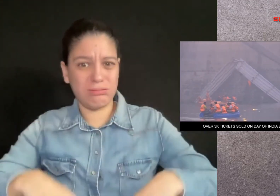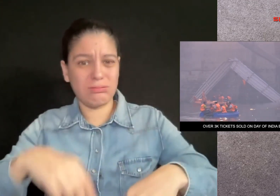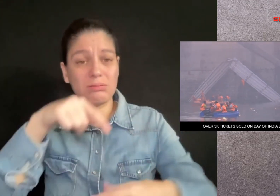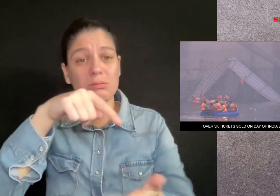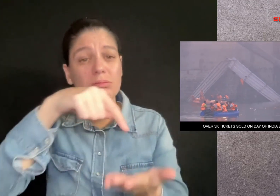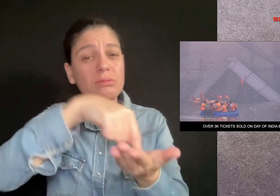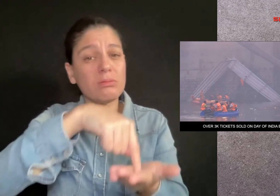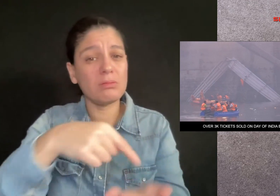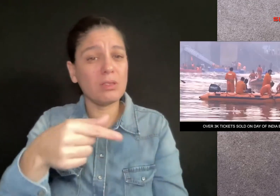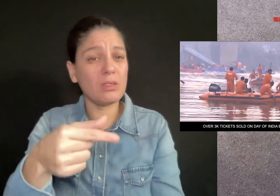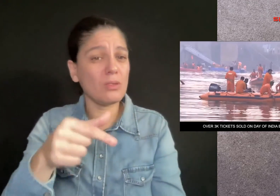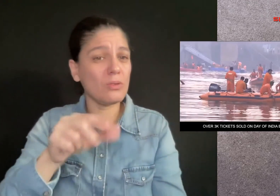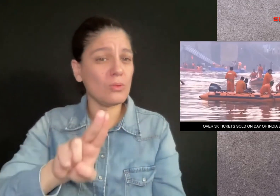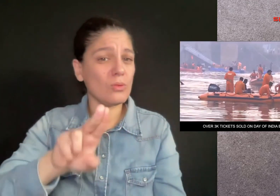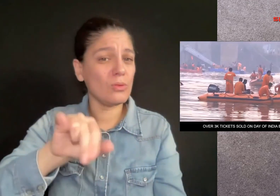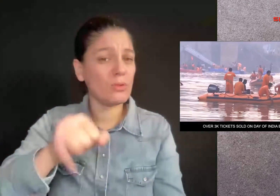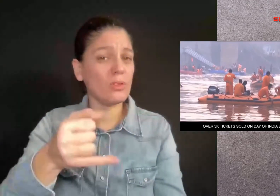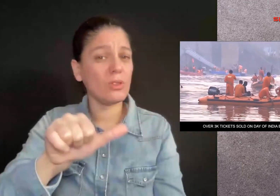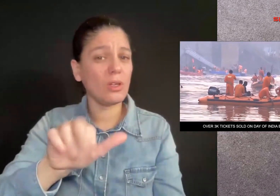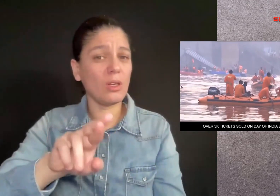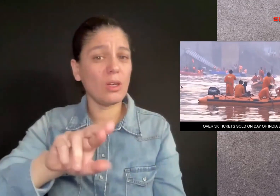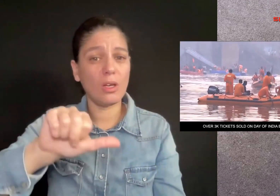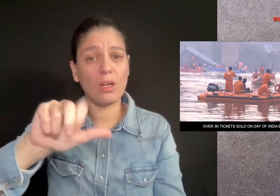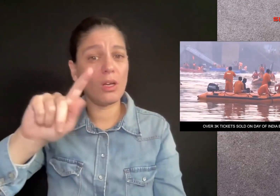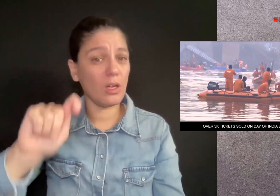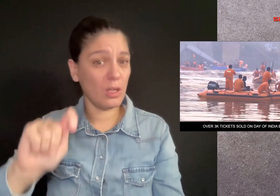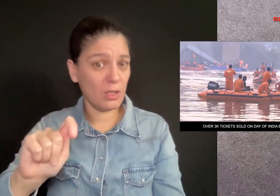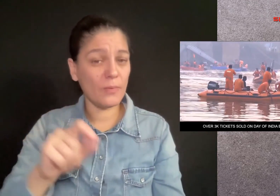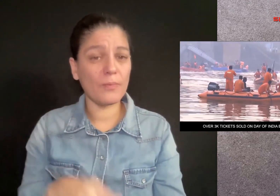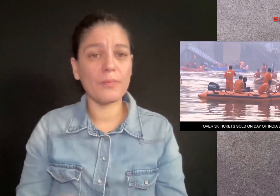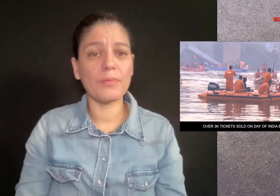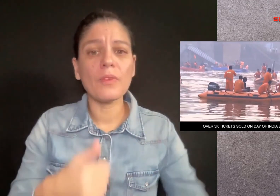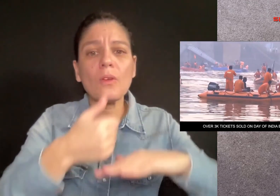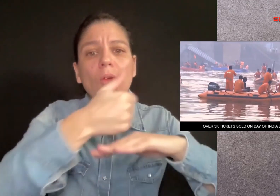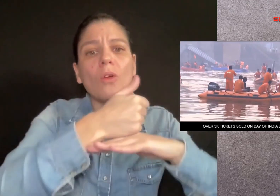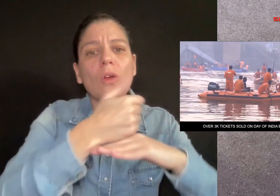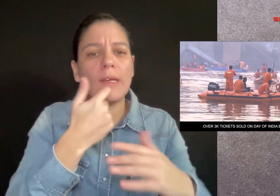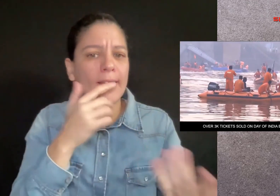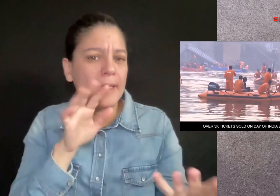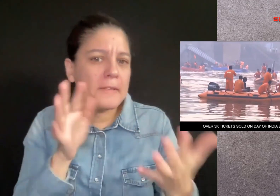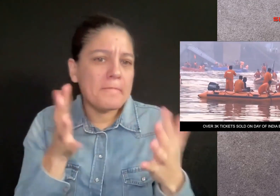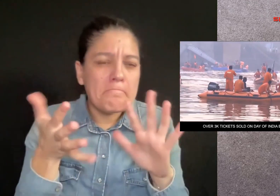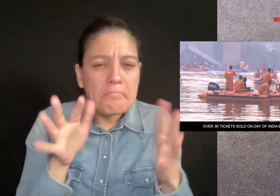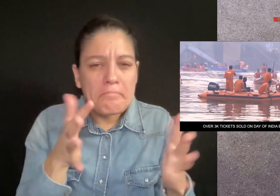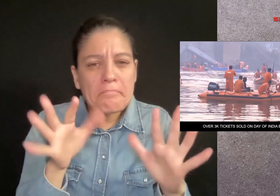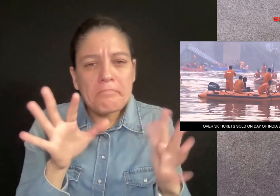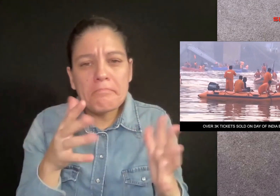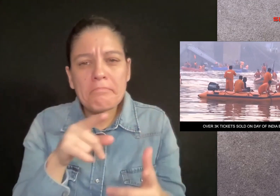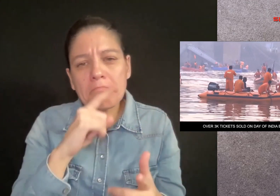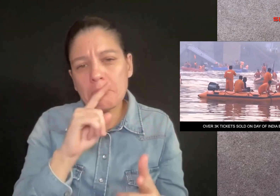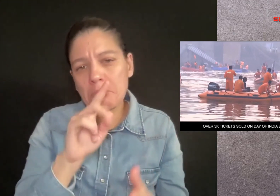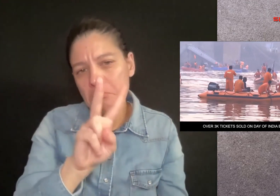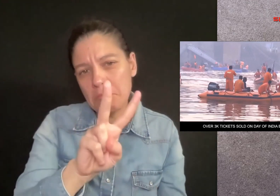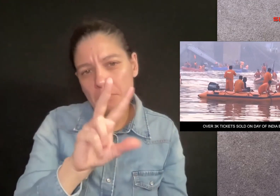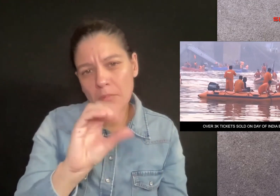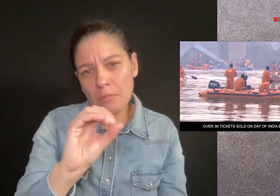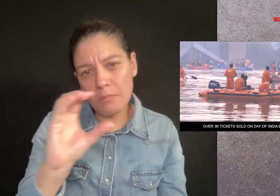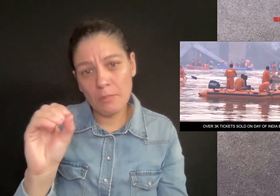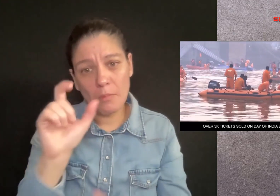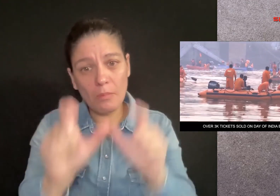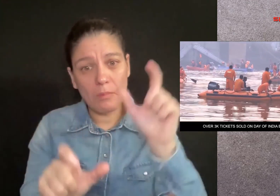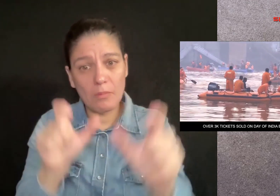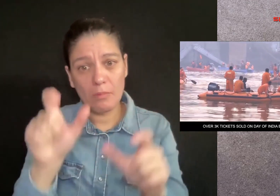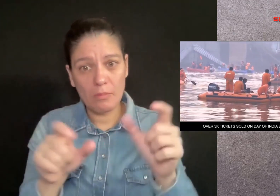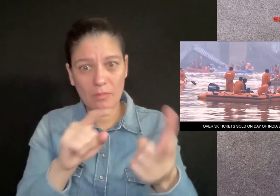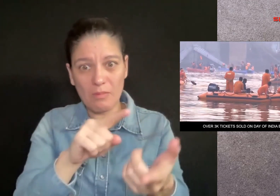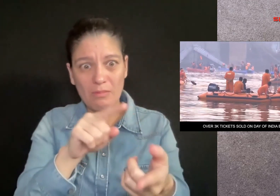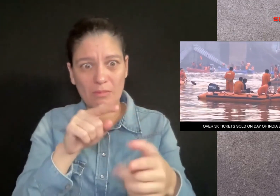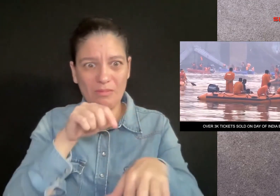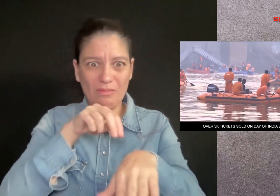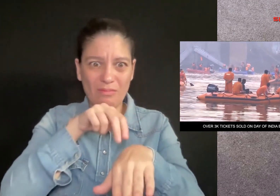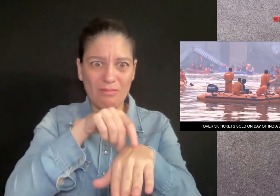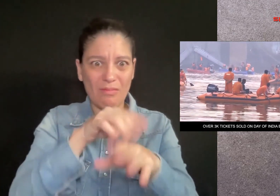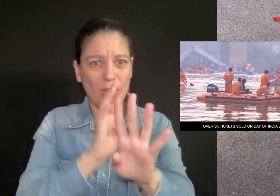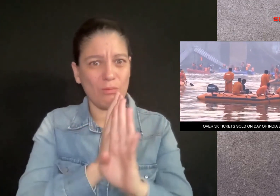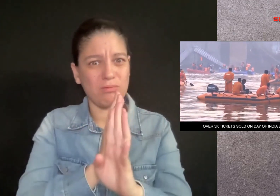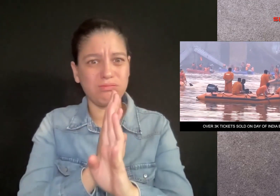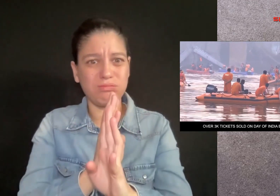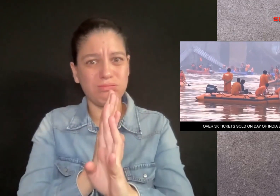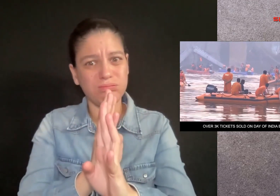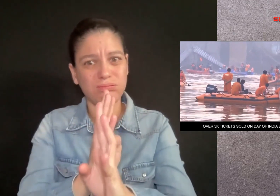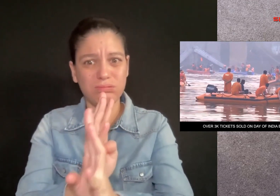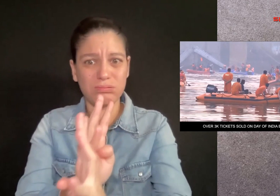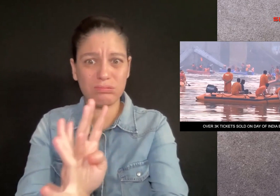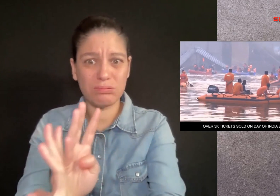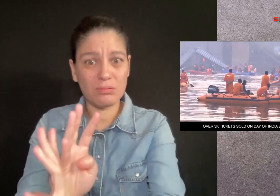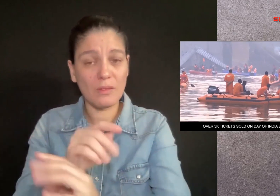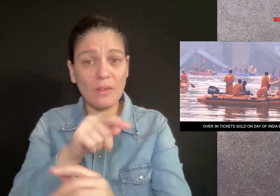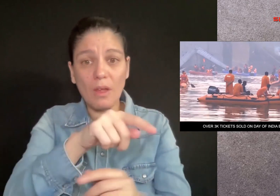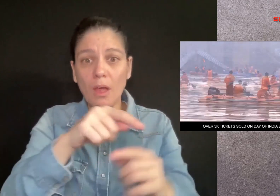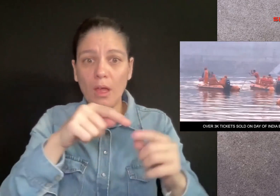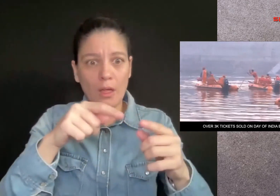bridge collapsed in the state of Gujarat authorities estimate about 200 people were on the bridge